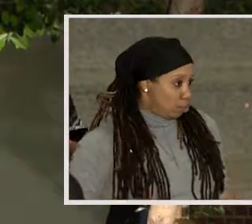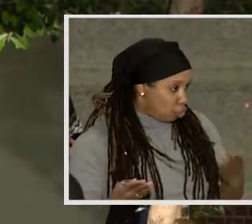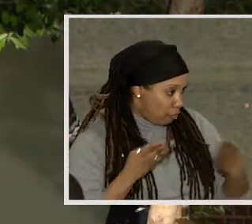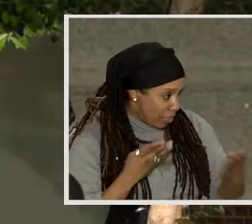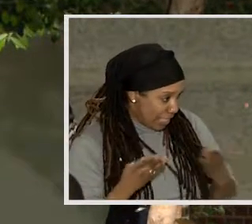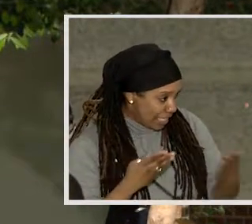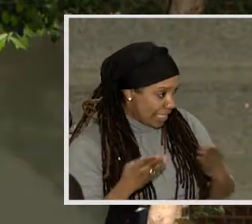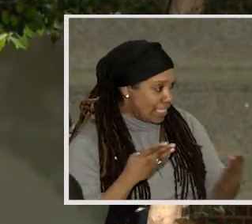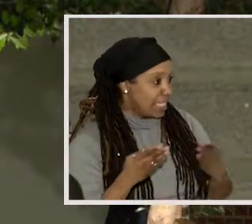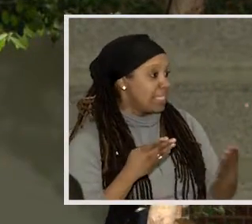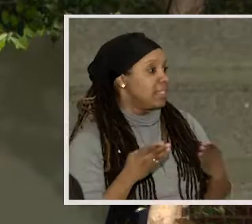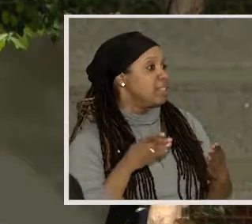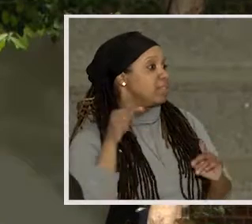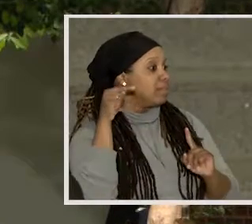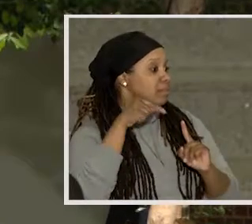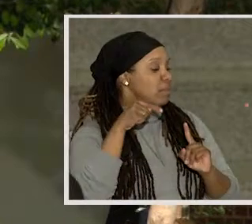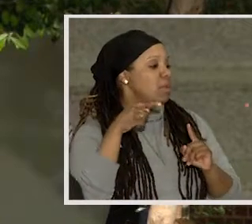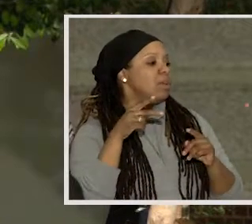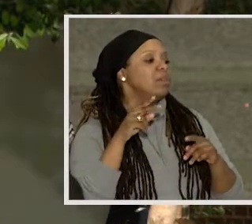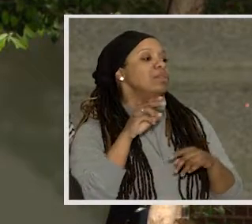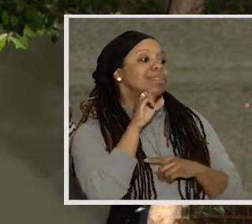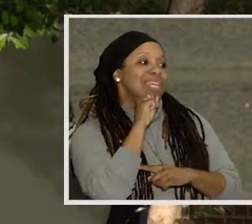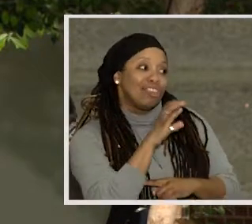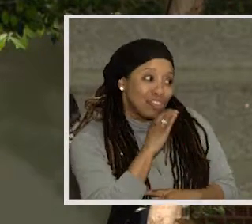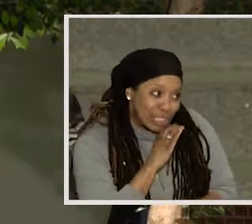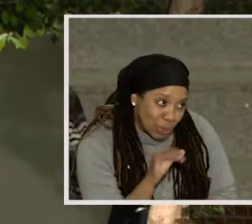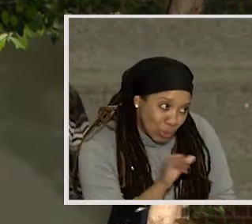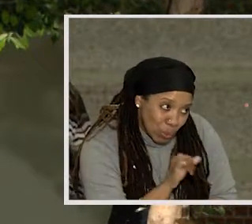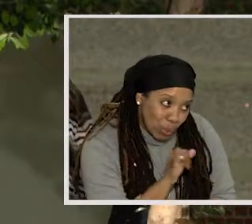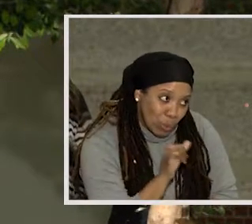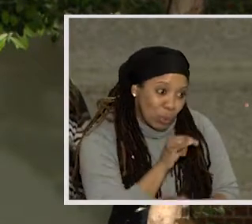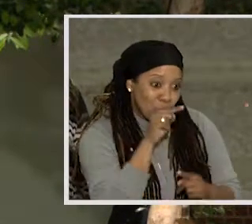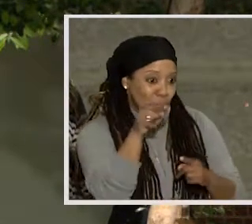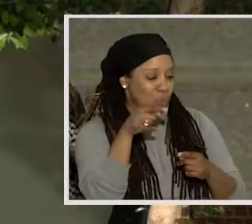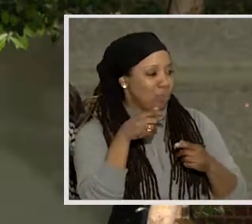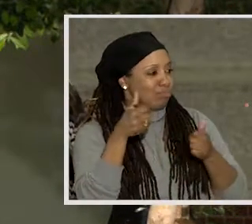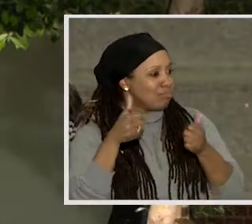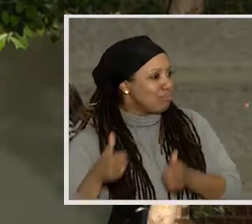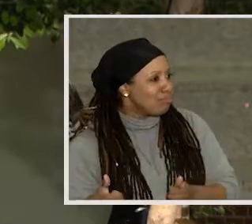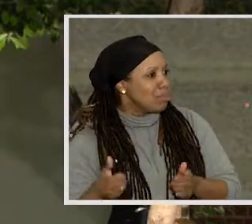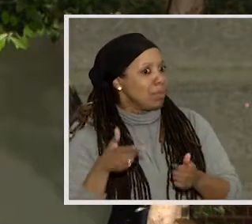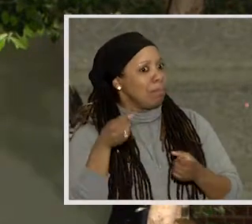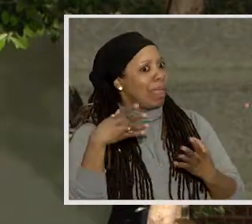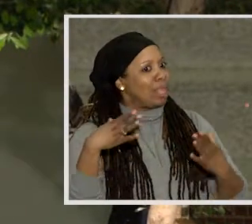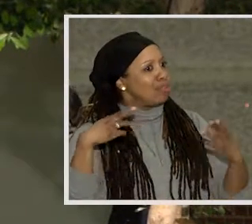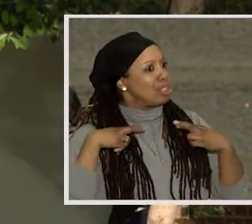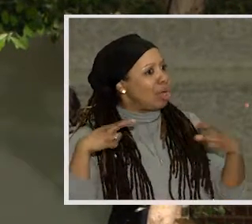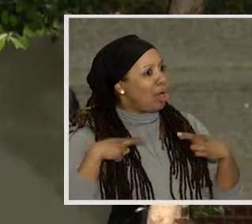WHETHER IT IS SENIORS, WHETHER IT IS CHILDREN, YOU KNOW, THESE ARE SERVICES THAT ARE NECESSARY AND YOU NEED TO MAKE SURE THAT